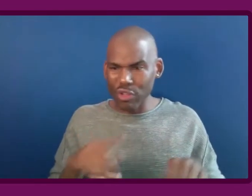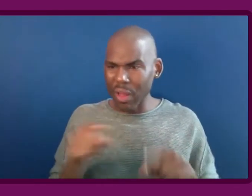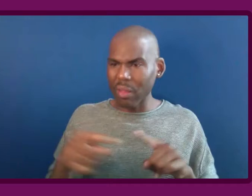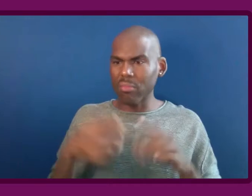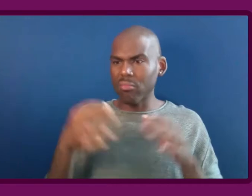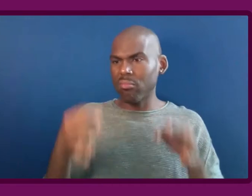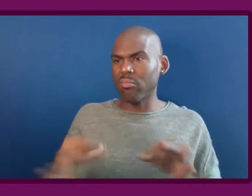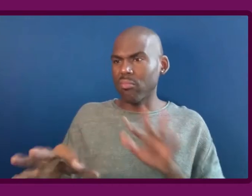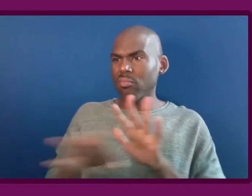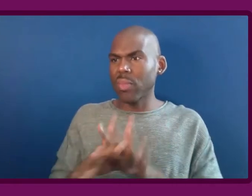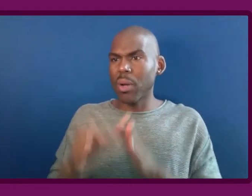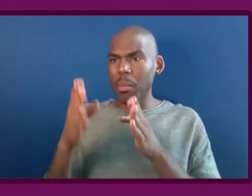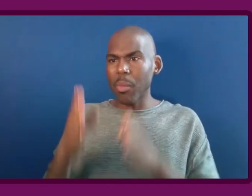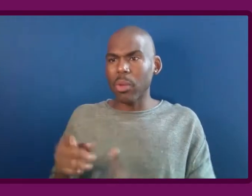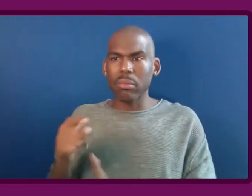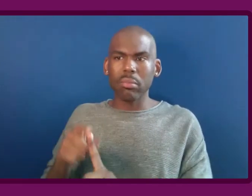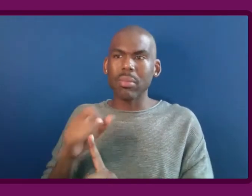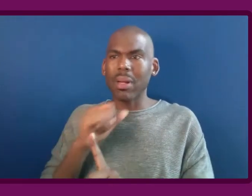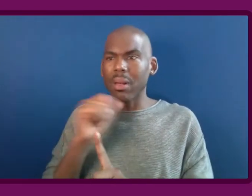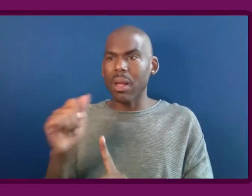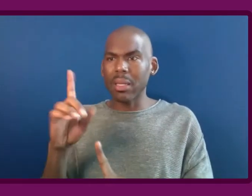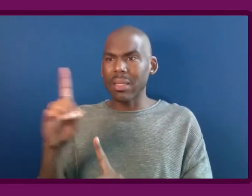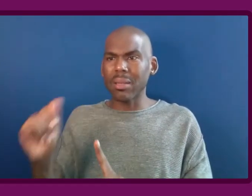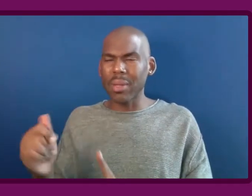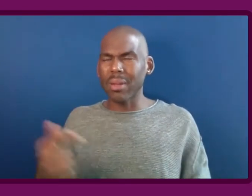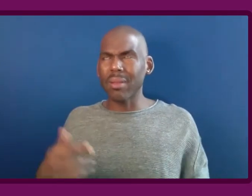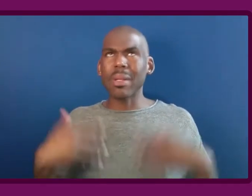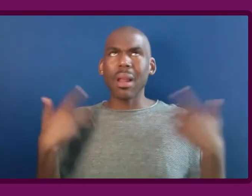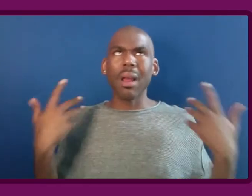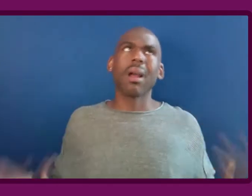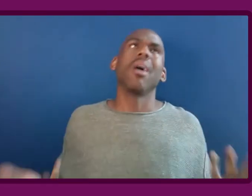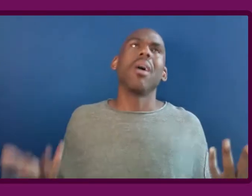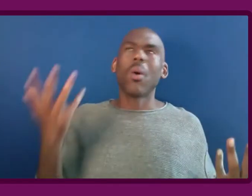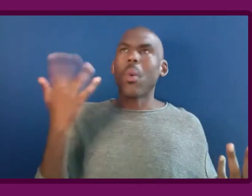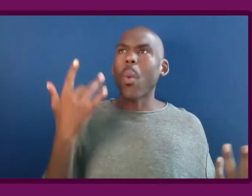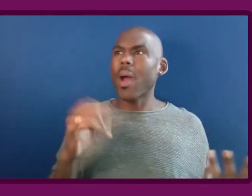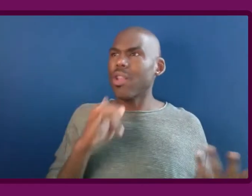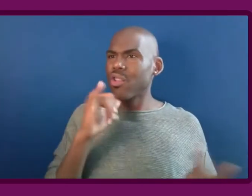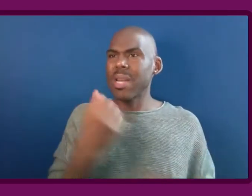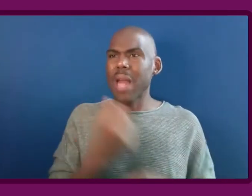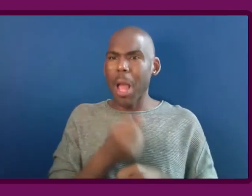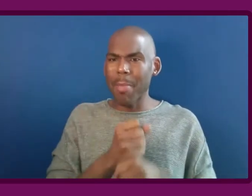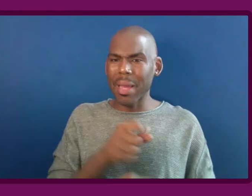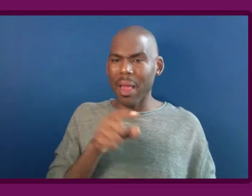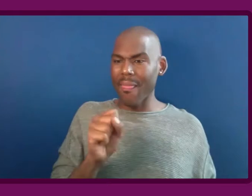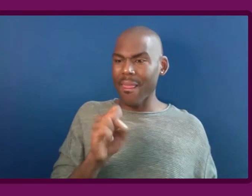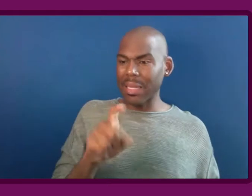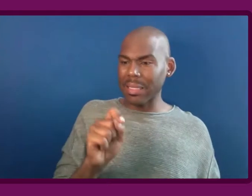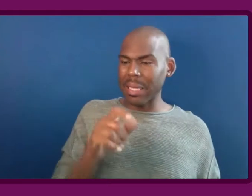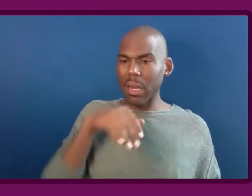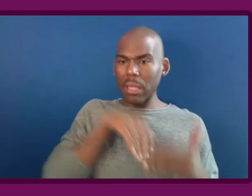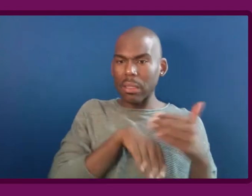ended up casting a non-disabled person. It's just like, "Why are you not making the set accessible